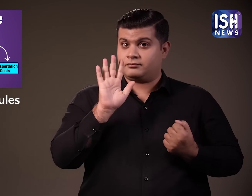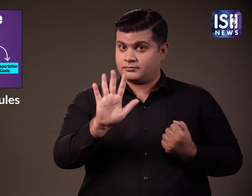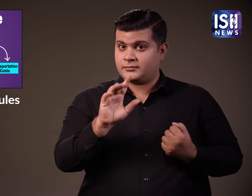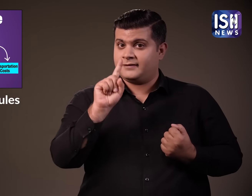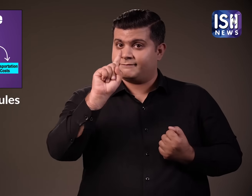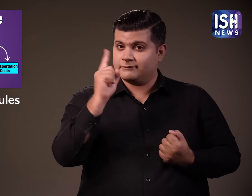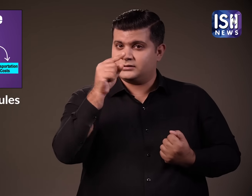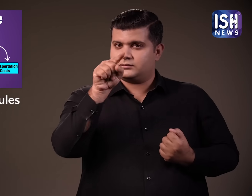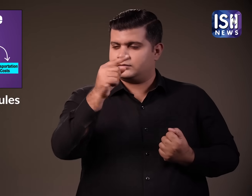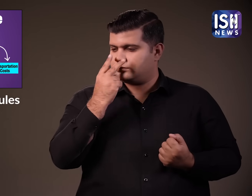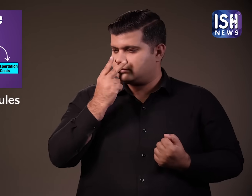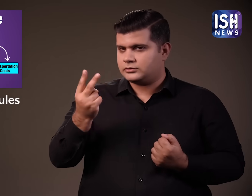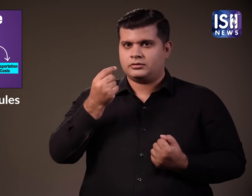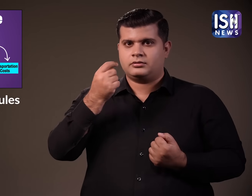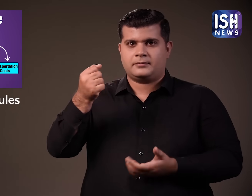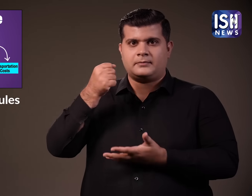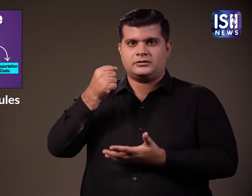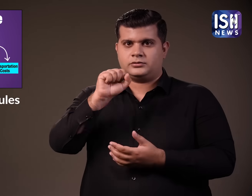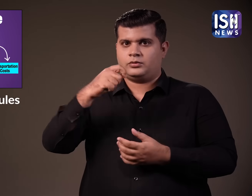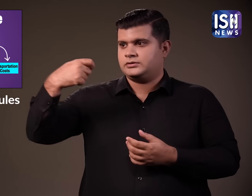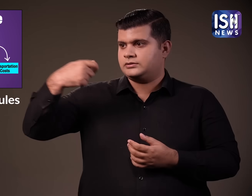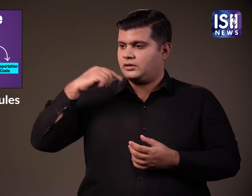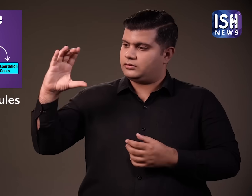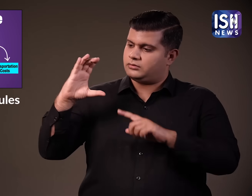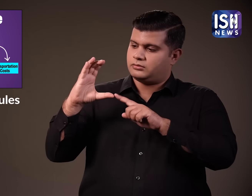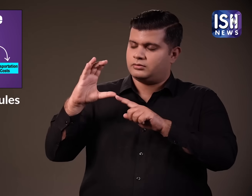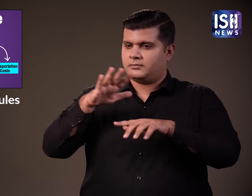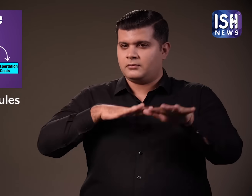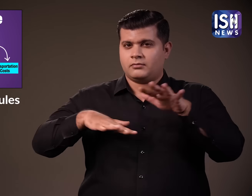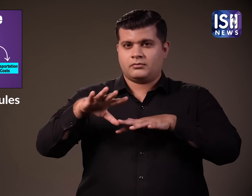However, first assess your budget based on your salary and plan accordingly.